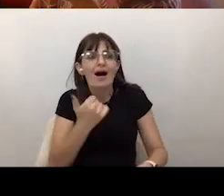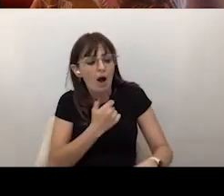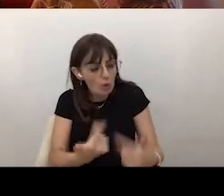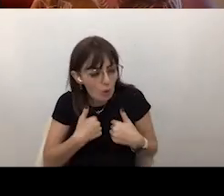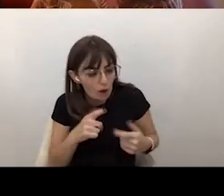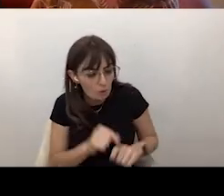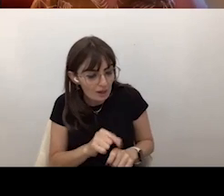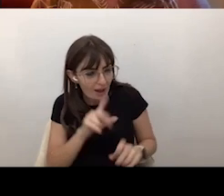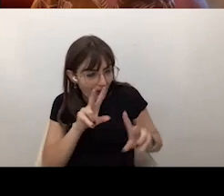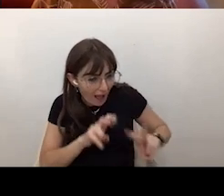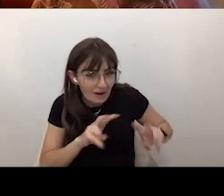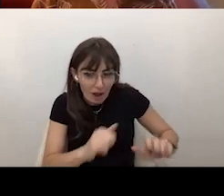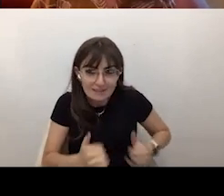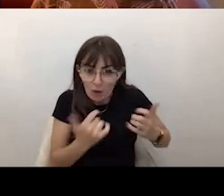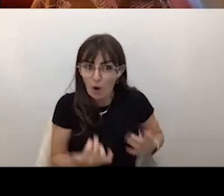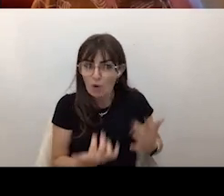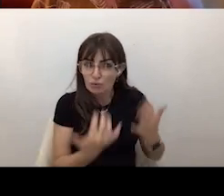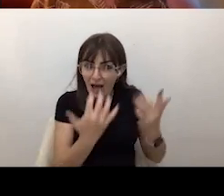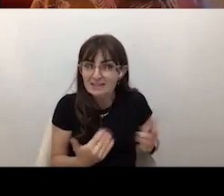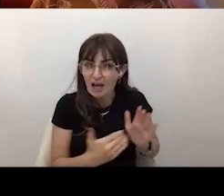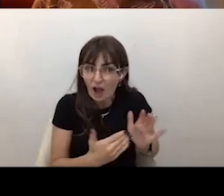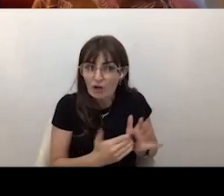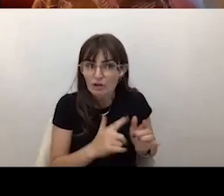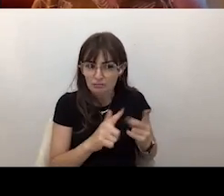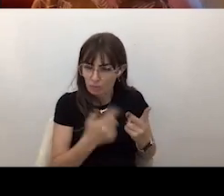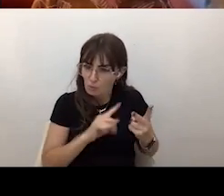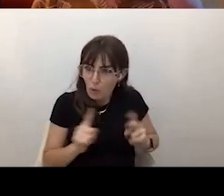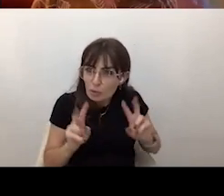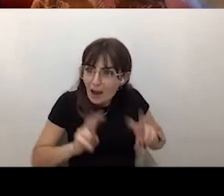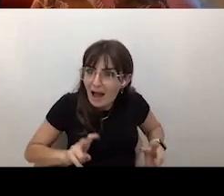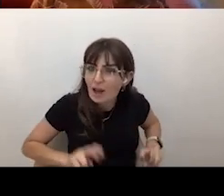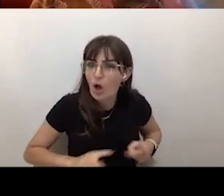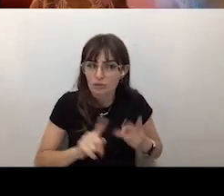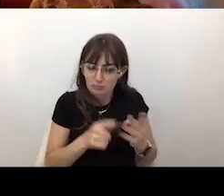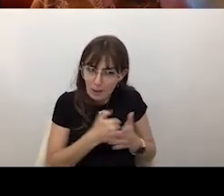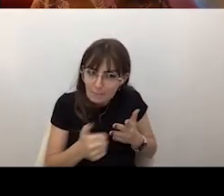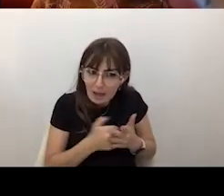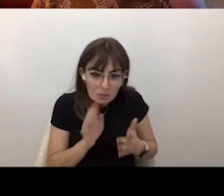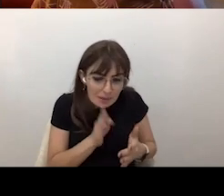we analyse data currently? What is it that we are analysing? Are there patterns that we are missing?